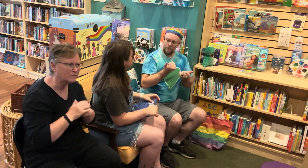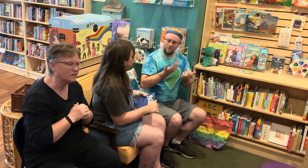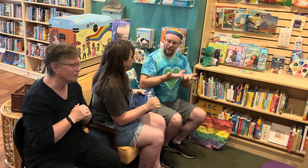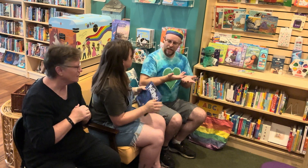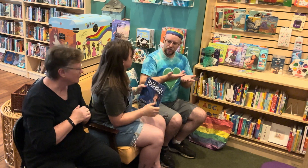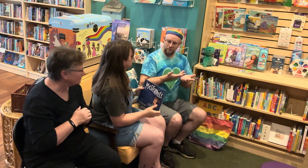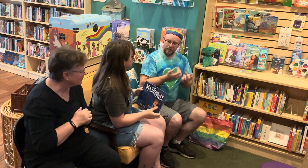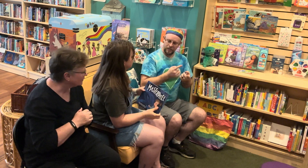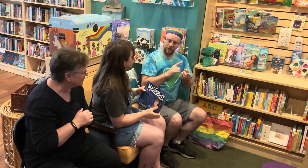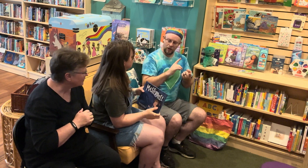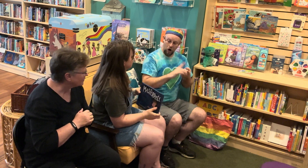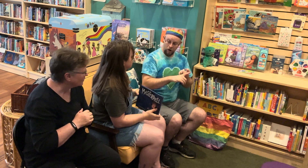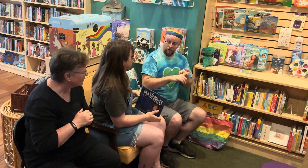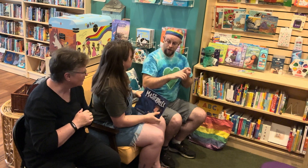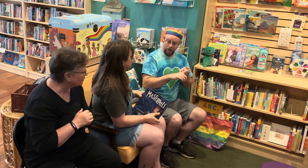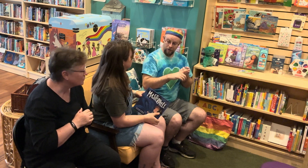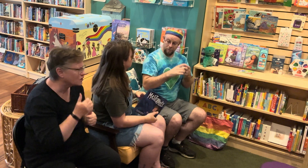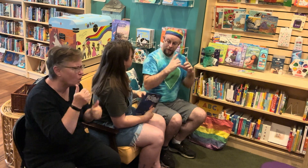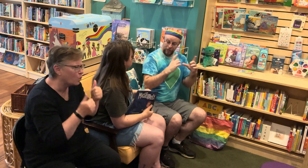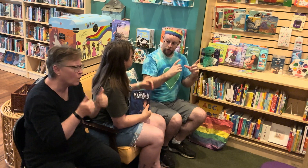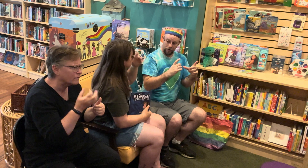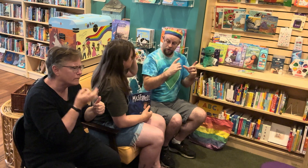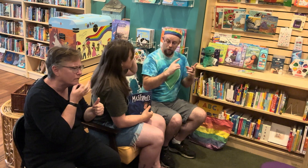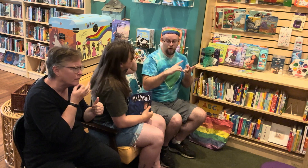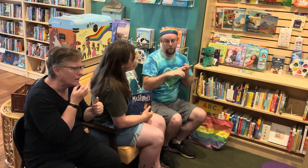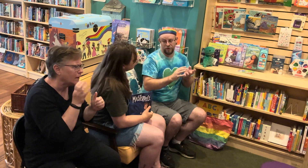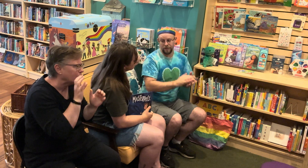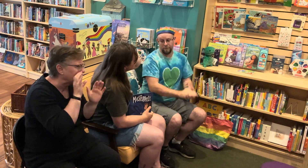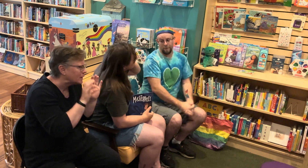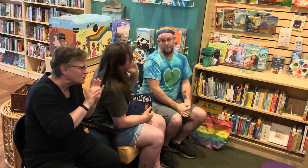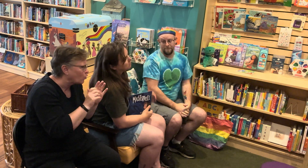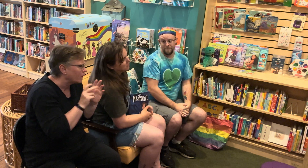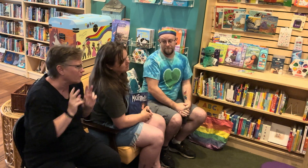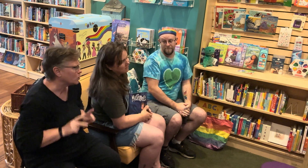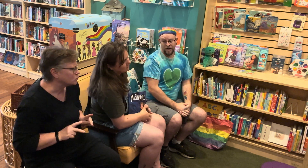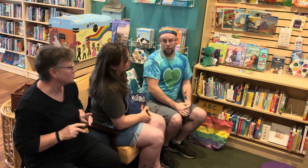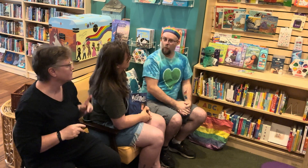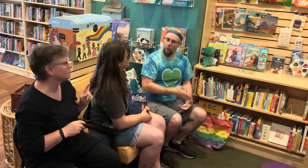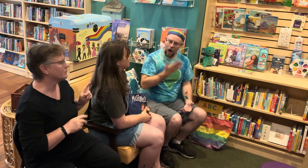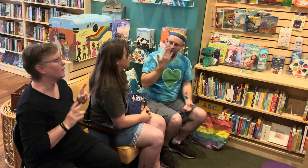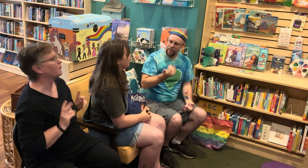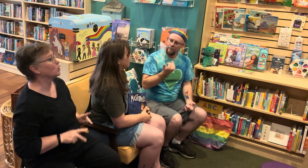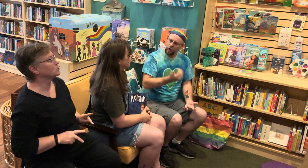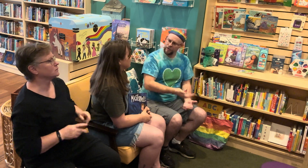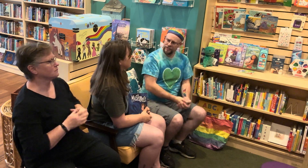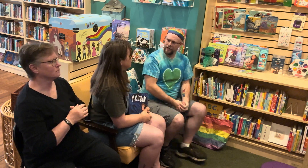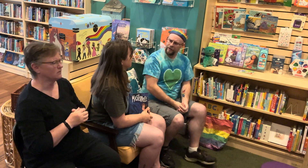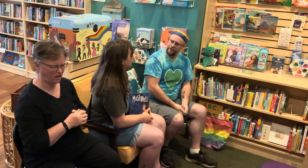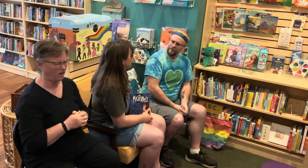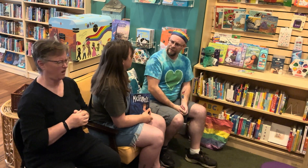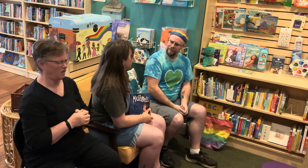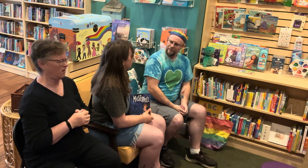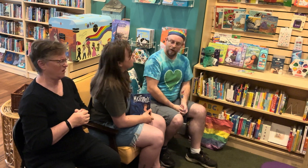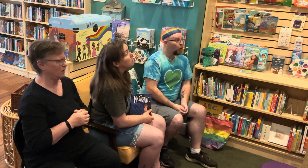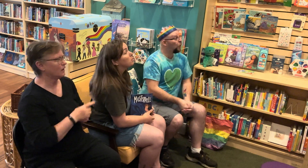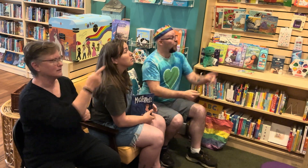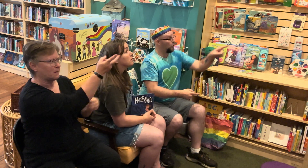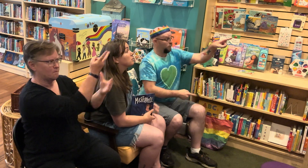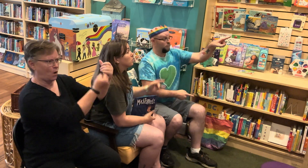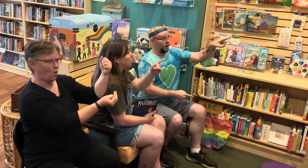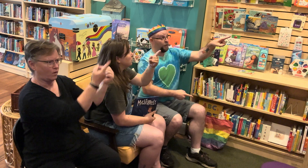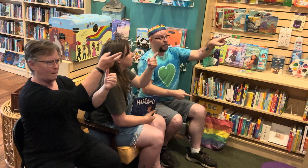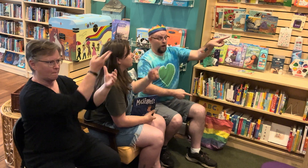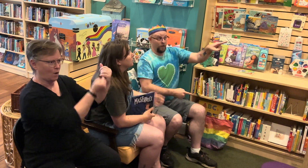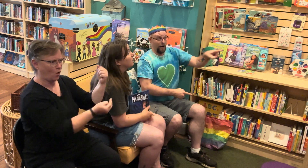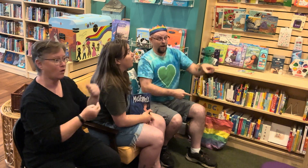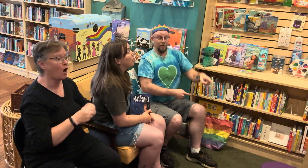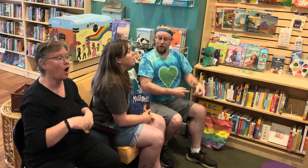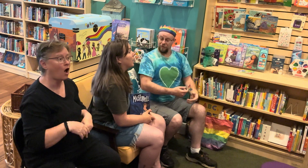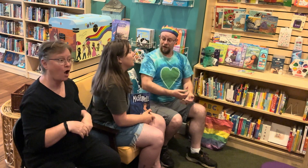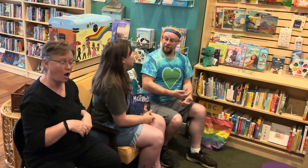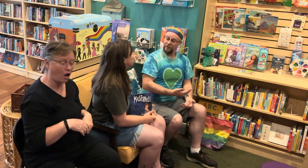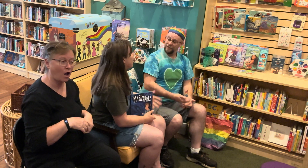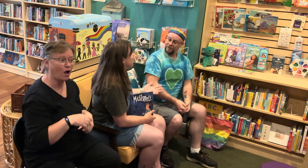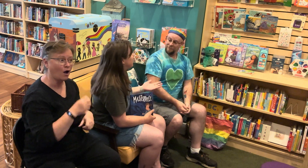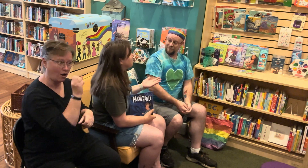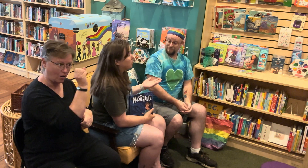the Masterpiece? The picture or the person? ELLE: The person. AARON: The person. AUDIENCE: Both! AARON: Oh! Both! Okay! ELLE: I mean,